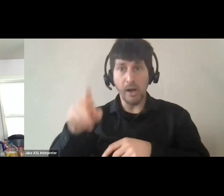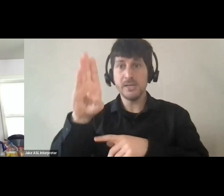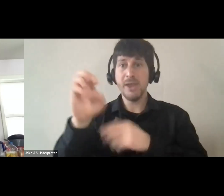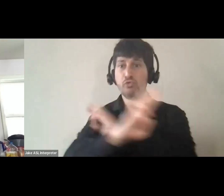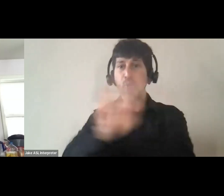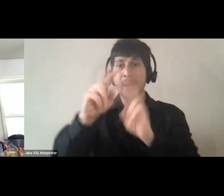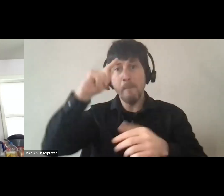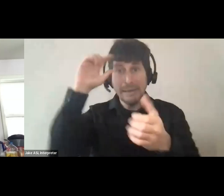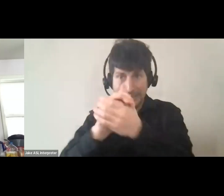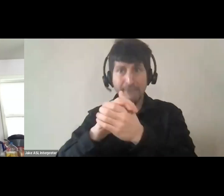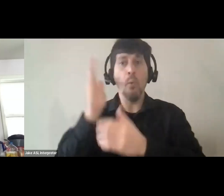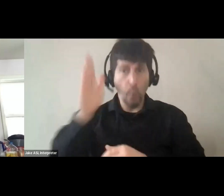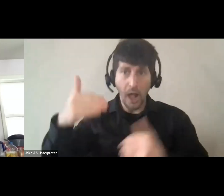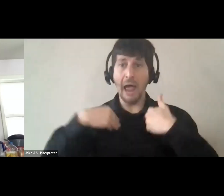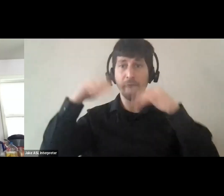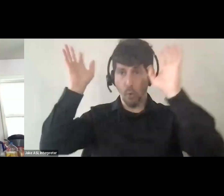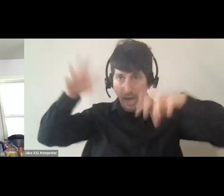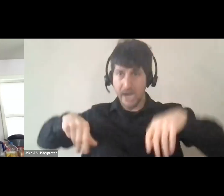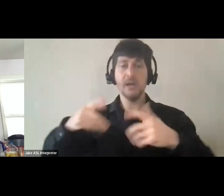Well, the lesson here is that if we are going to plan for something, let's really be prepared.